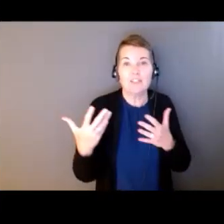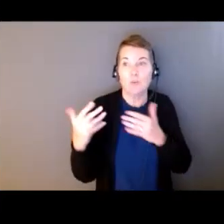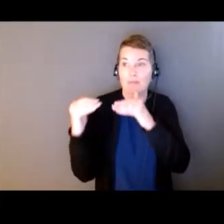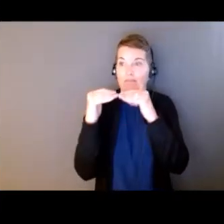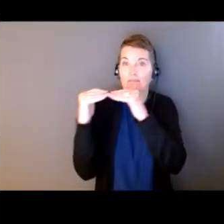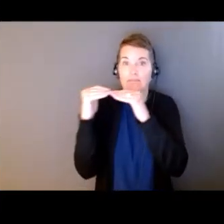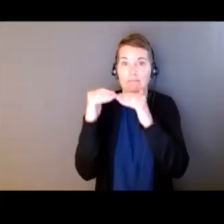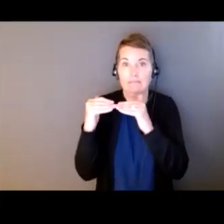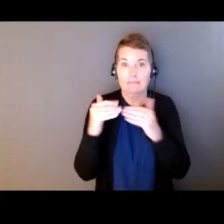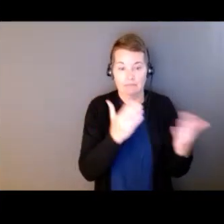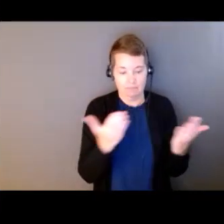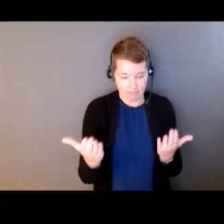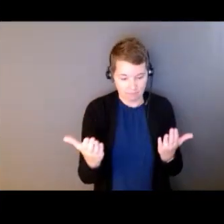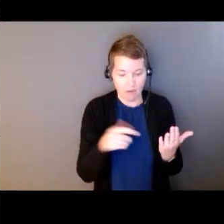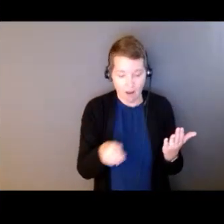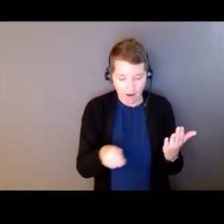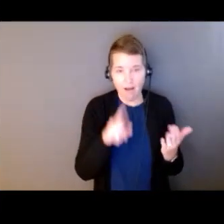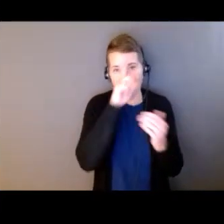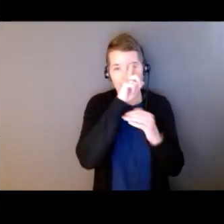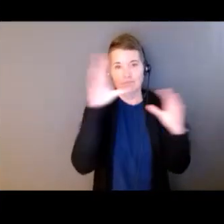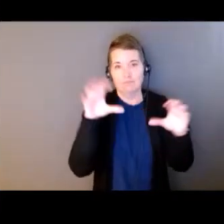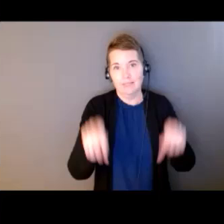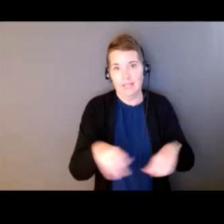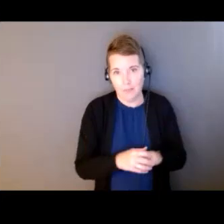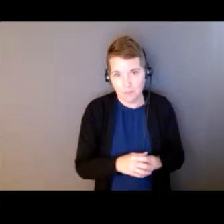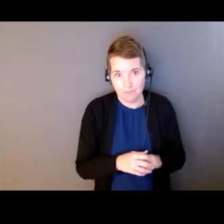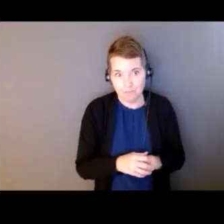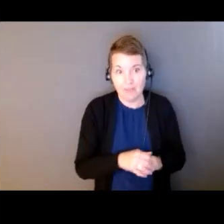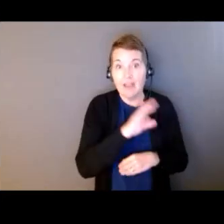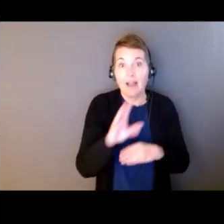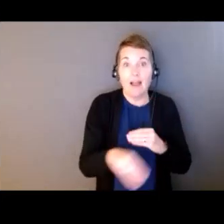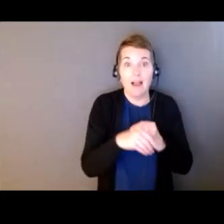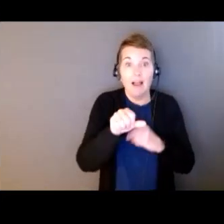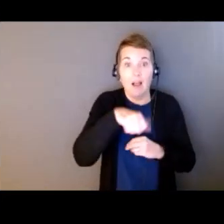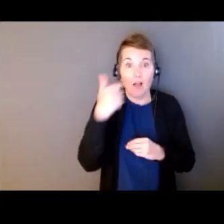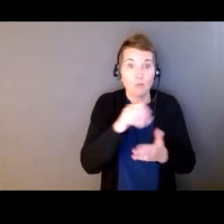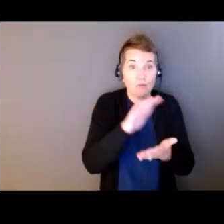As for additional documentation, there's the optional information file upload.